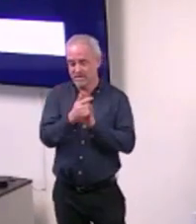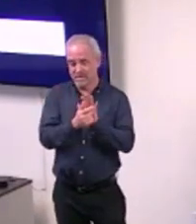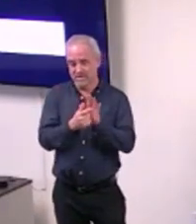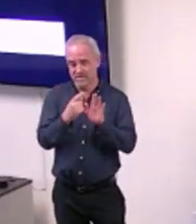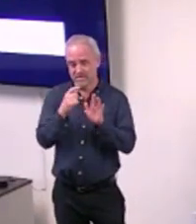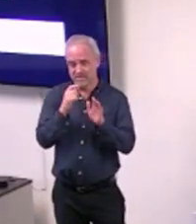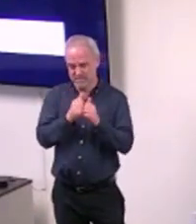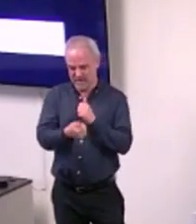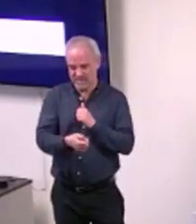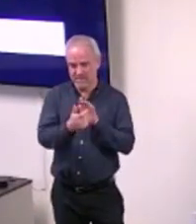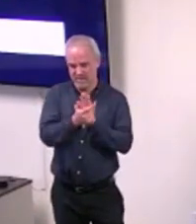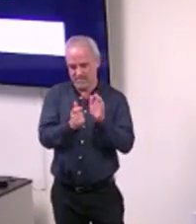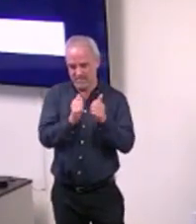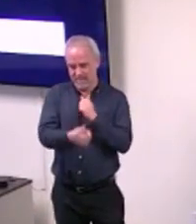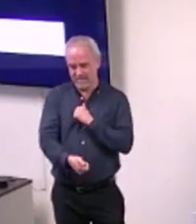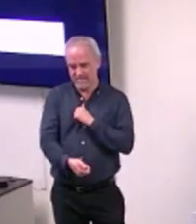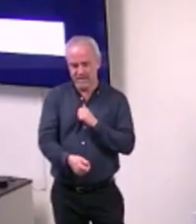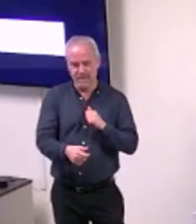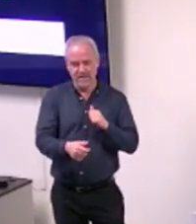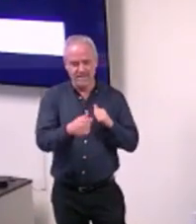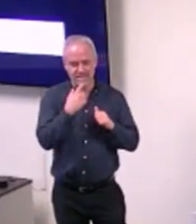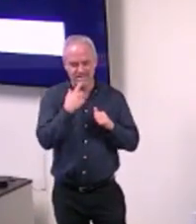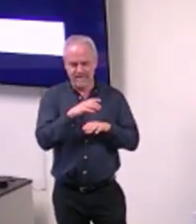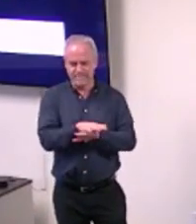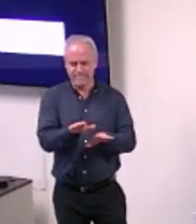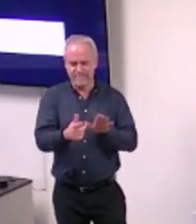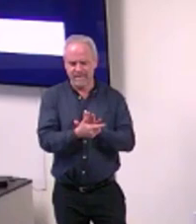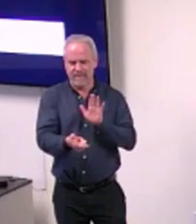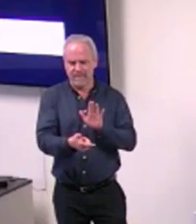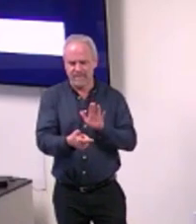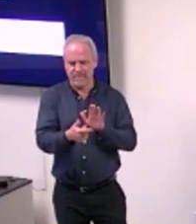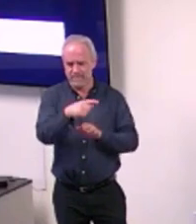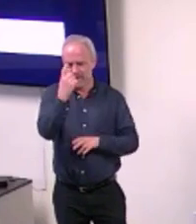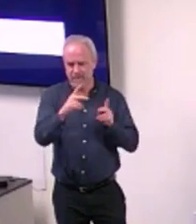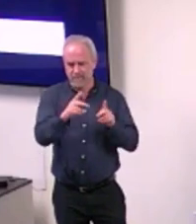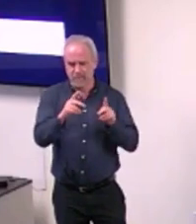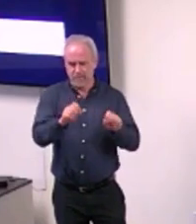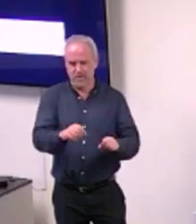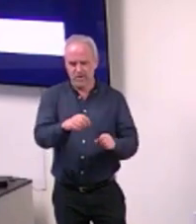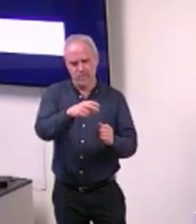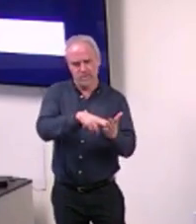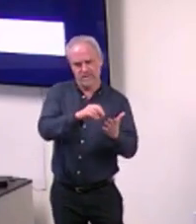from learning to read and write. And assembling freely to worship, for worship services, right?